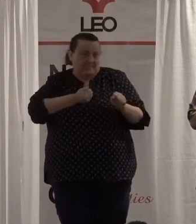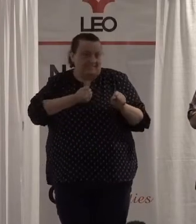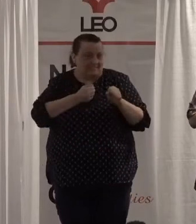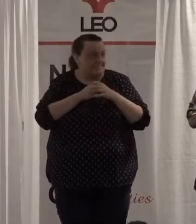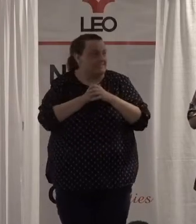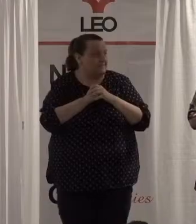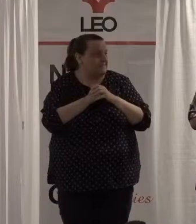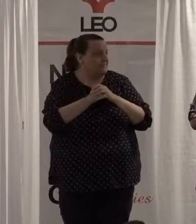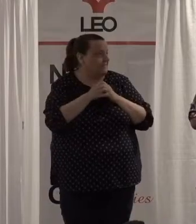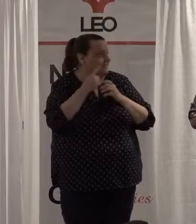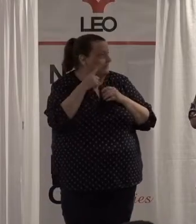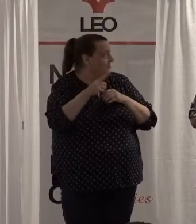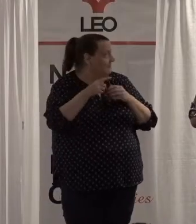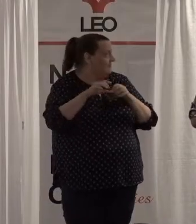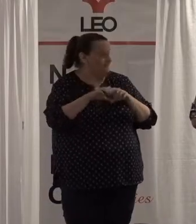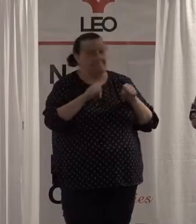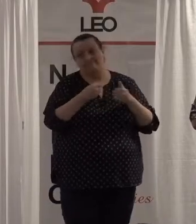THANK YOU FOR THE SCHOLARSHIP. IT IS A REALLY